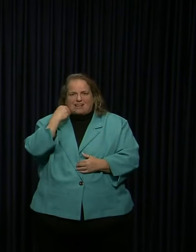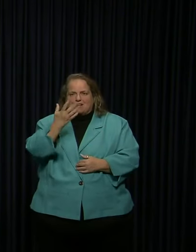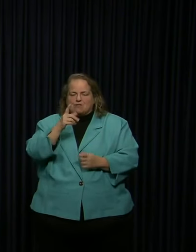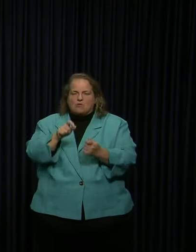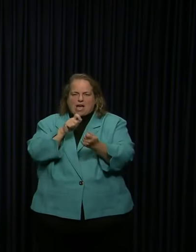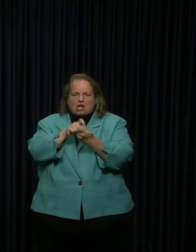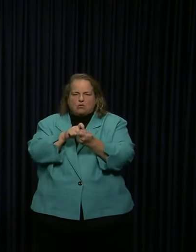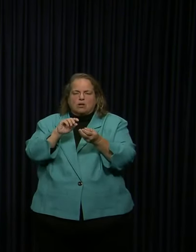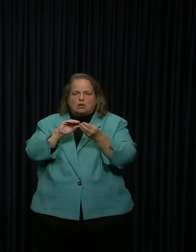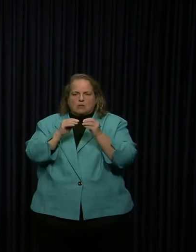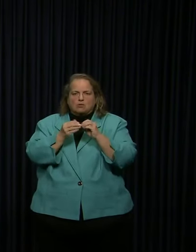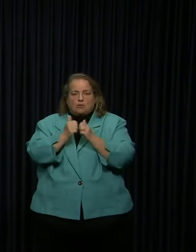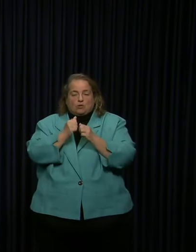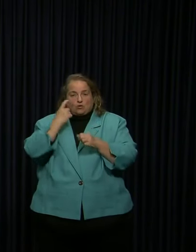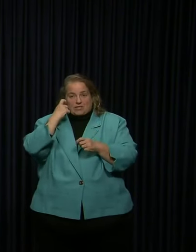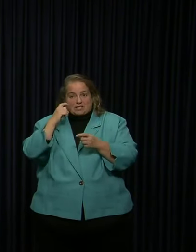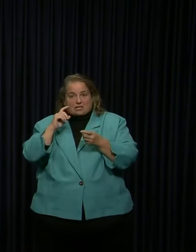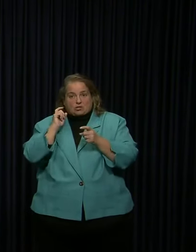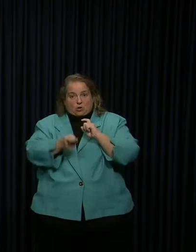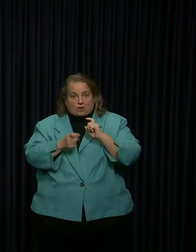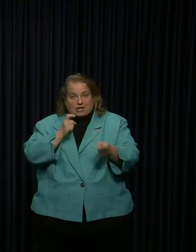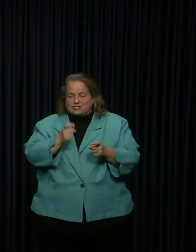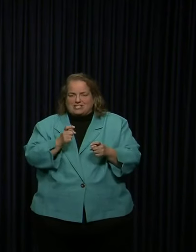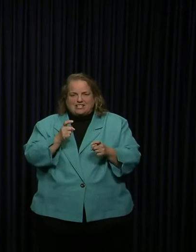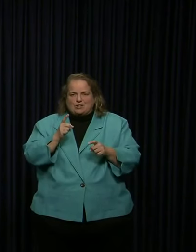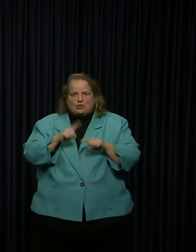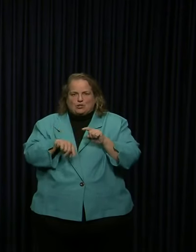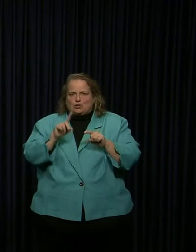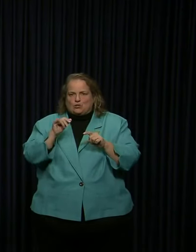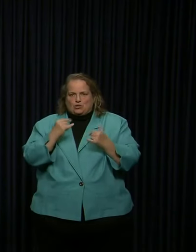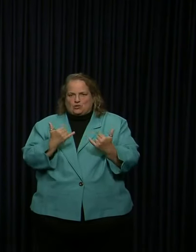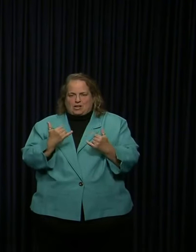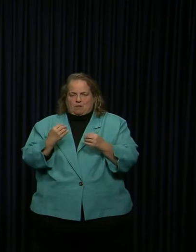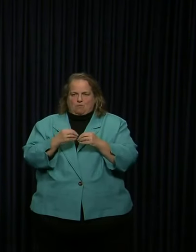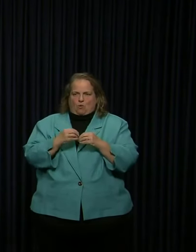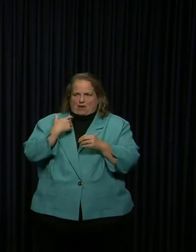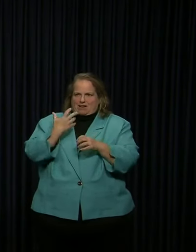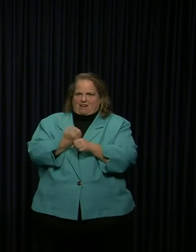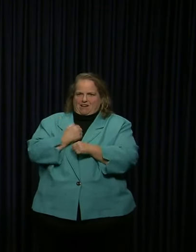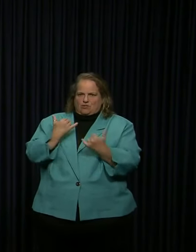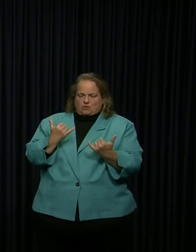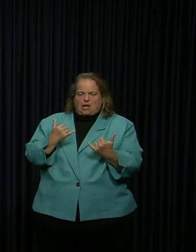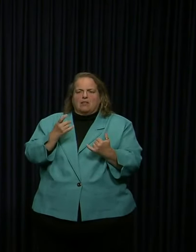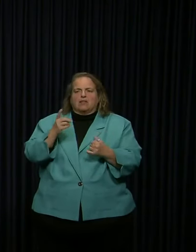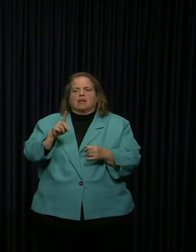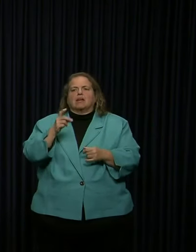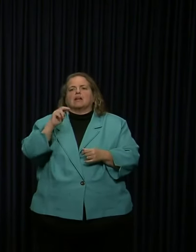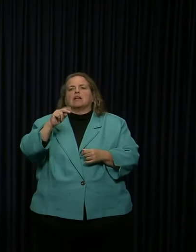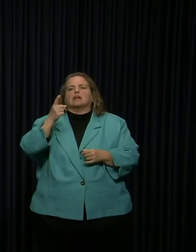KENTUCKY IS NOW 2,048. SO WE HAVE GONE OVER 2,000 CASES